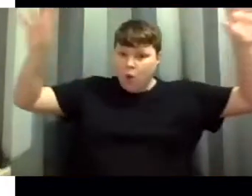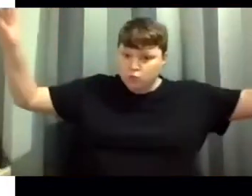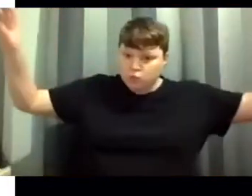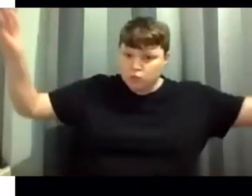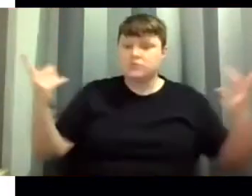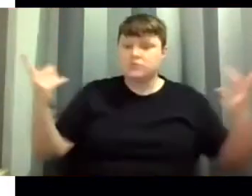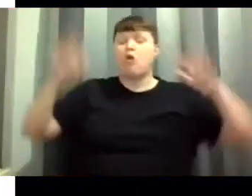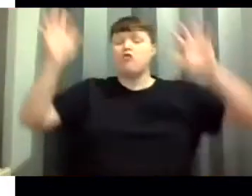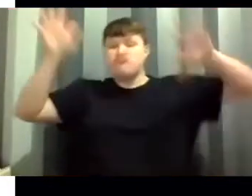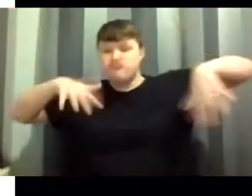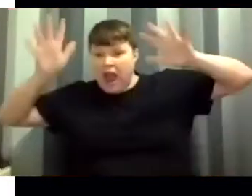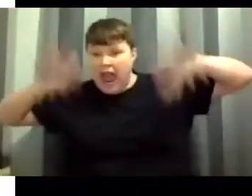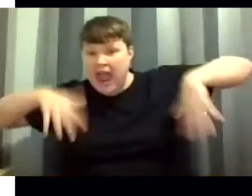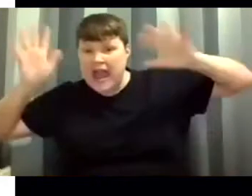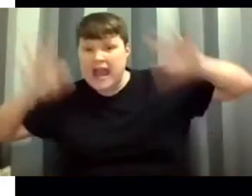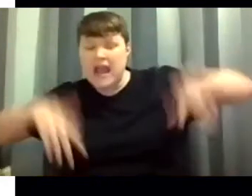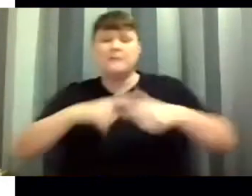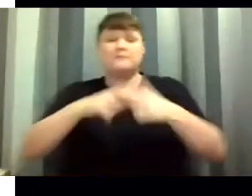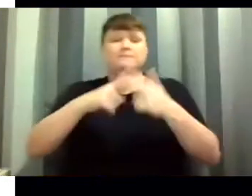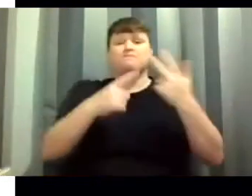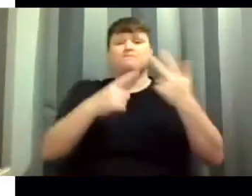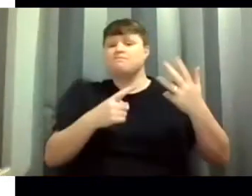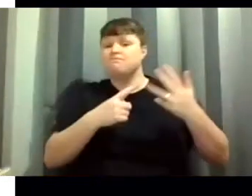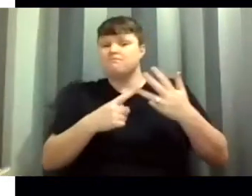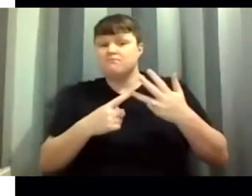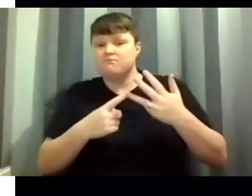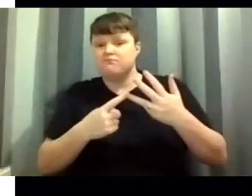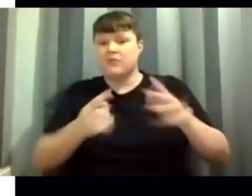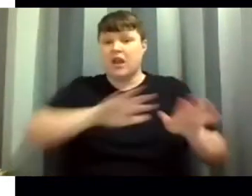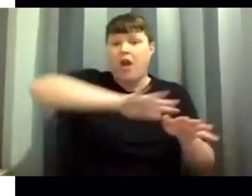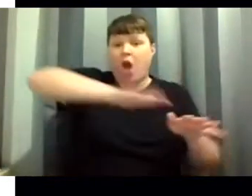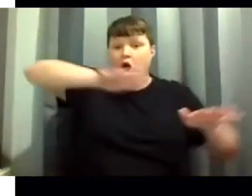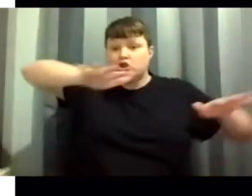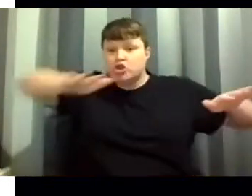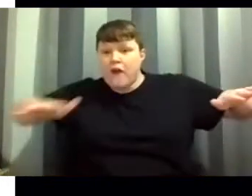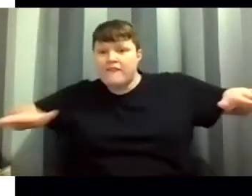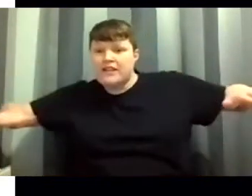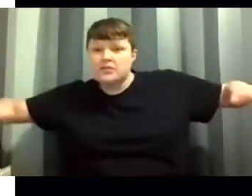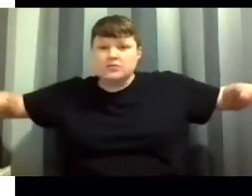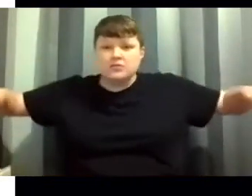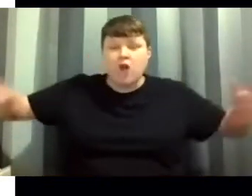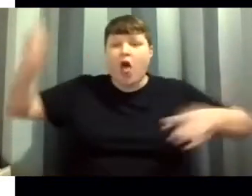and interaction with the surface. "Convection", here, means "thunderstorms" and then you've got the whole